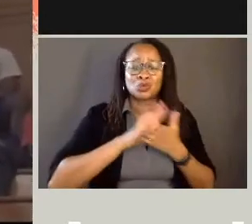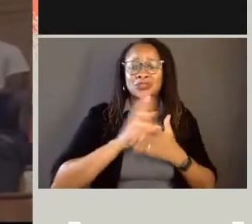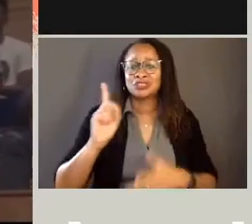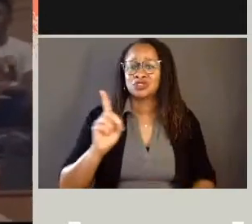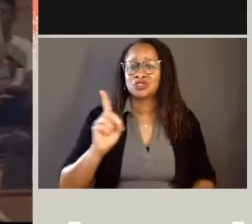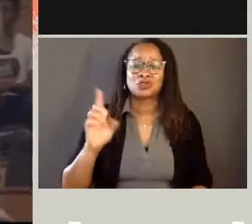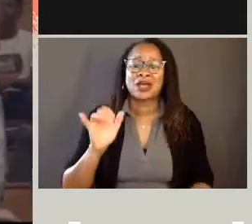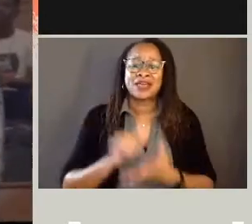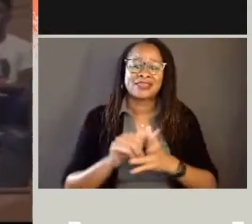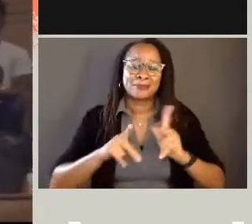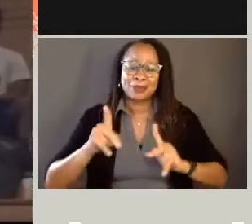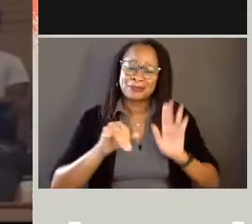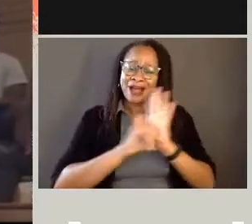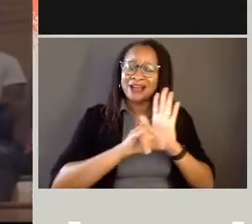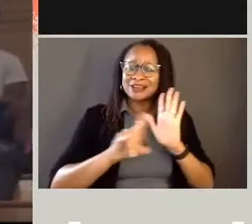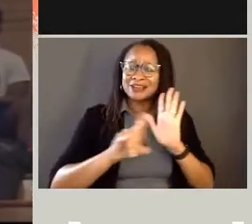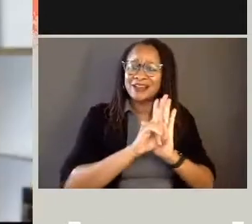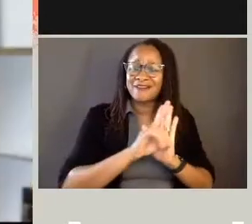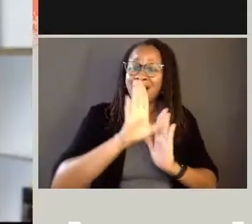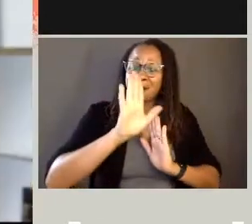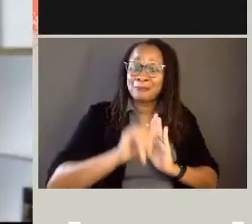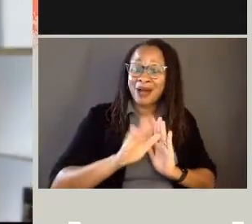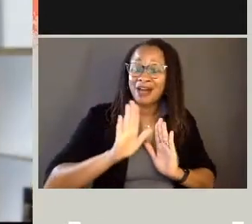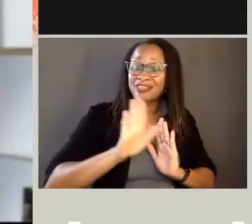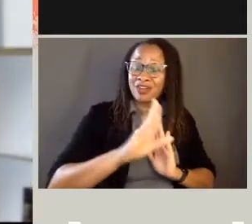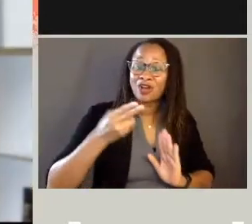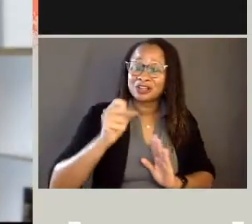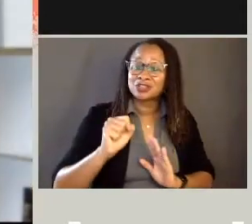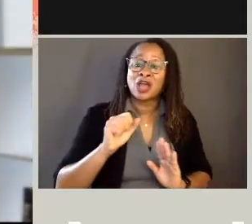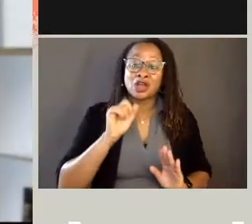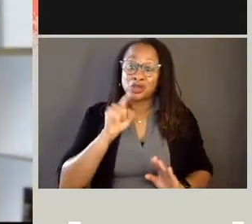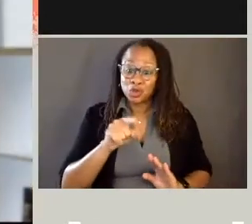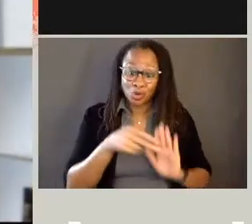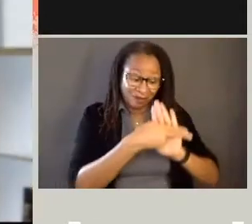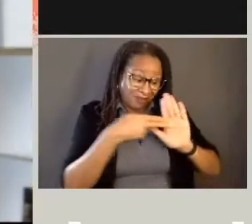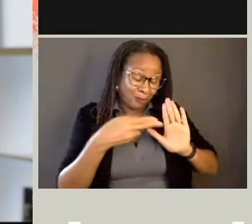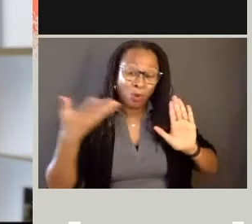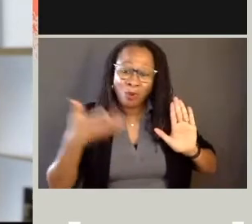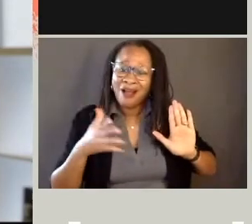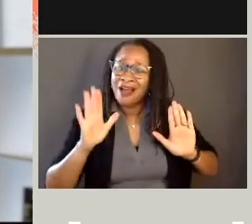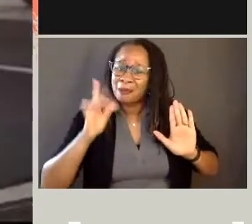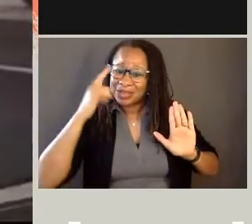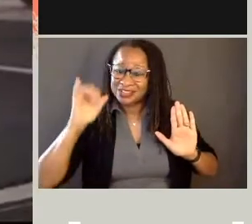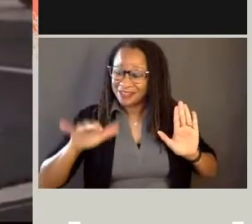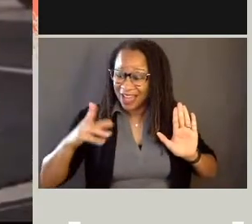that people identified themselves in city of Detroit. You were whatever you were in the city of Detroit, because of that high school.